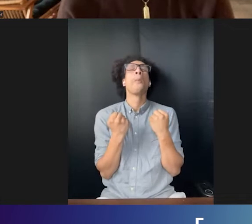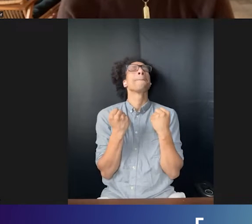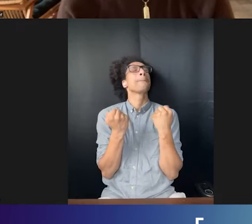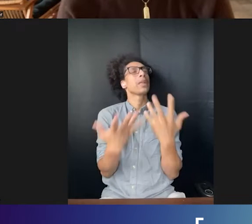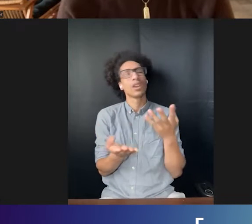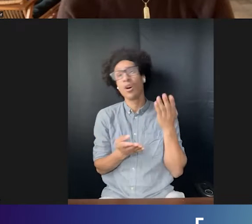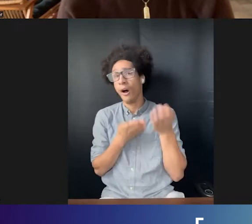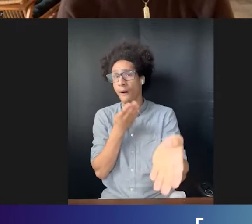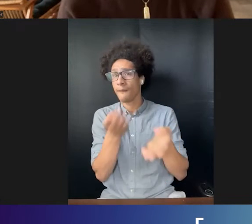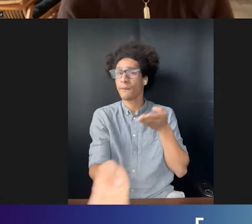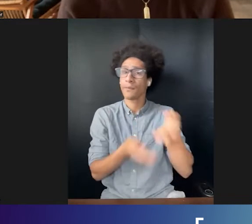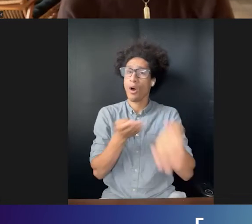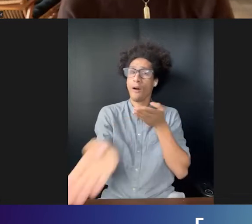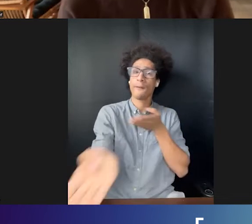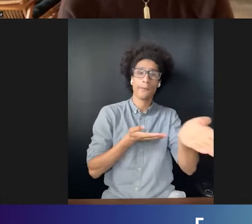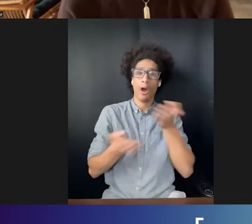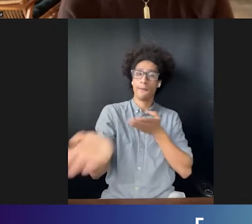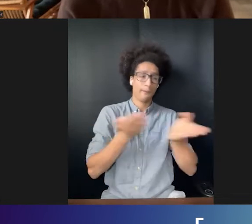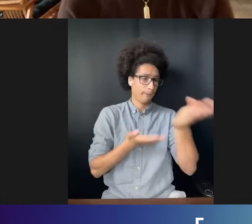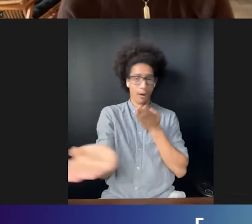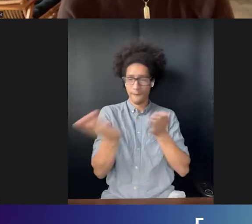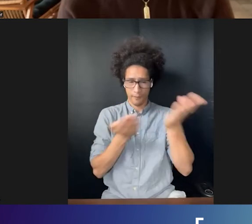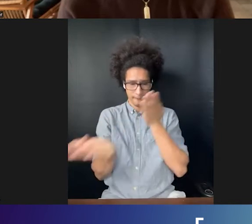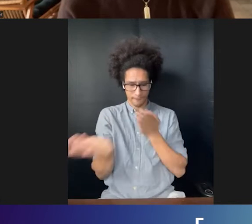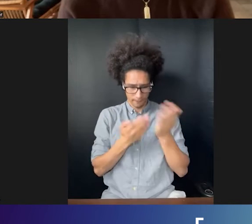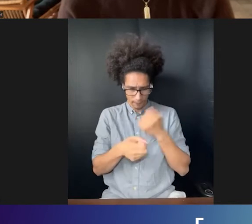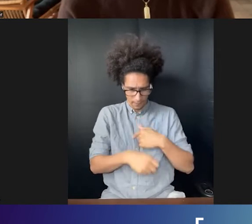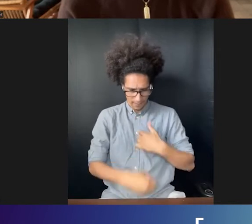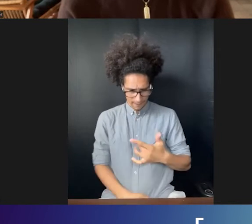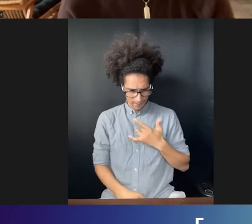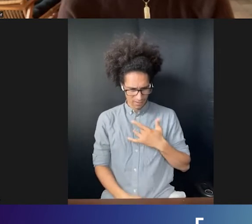made me really feel so cynical that like, oh, well, this is kind of what